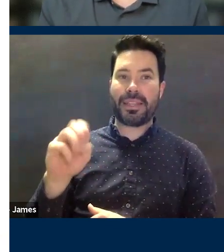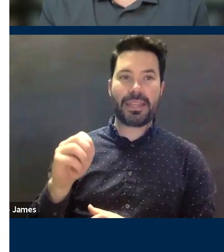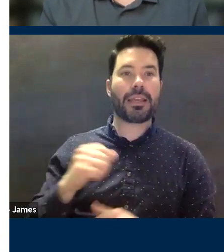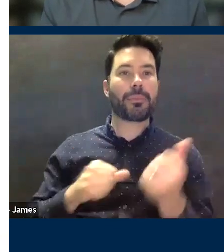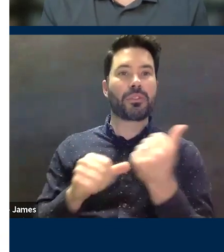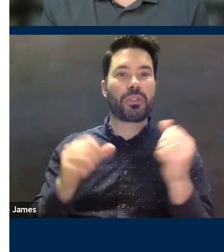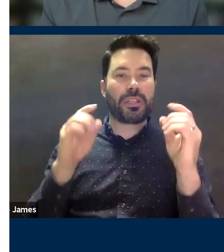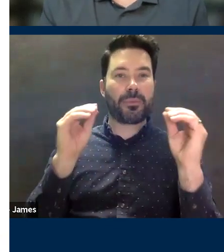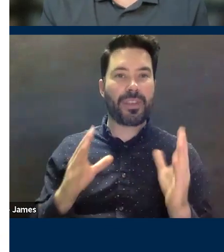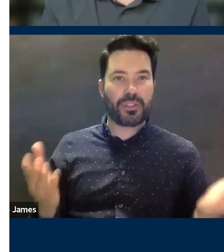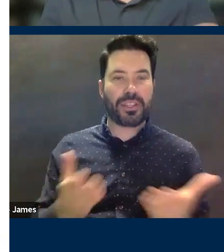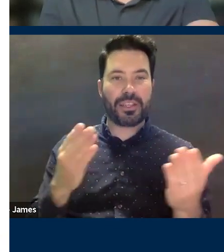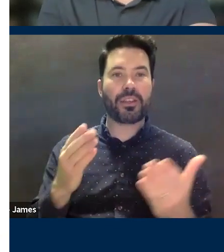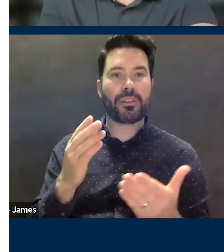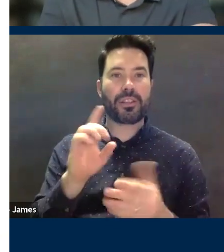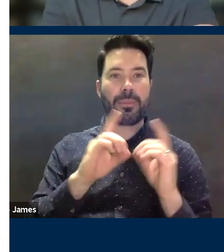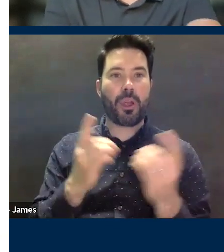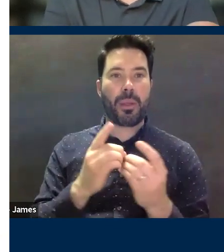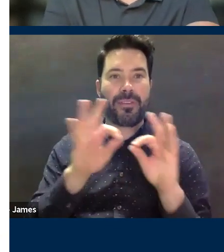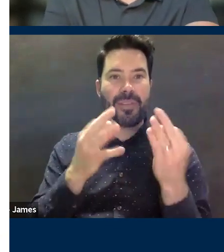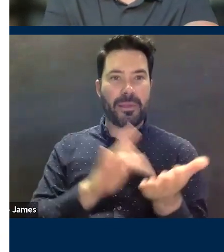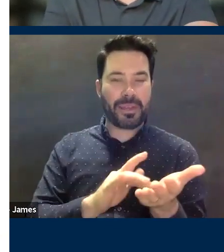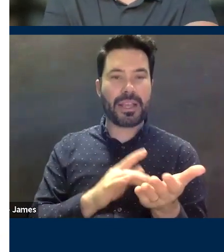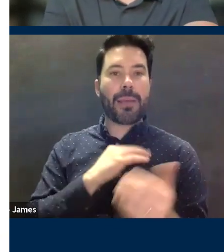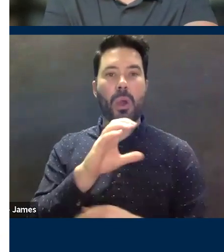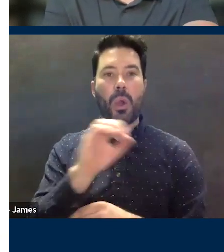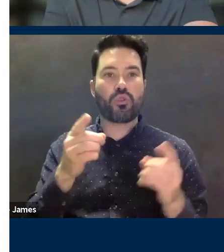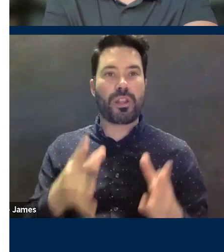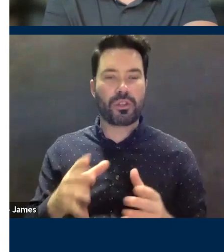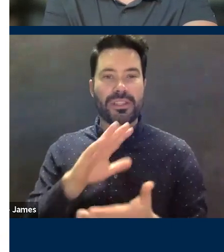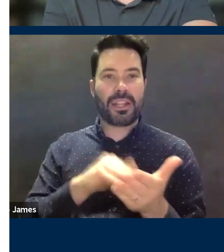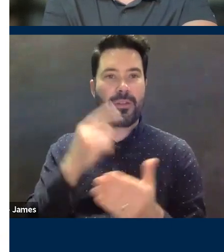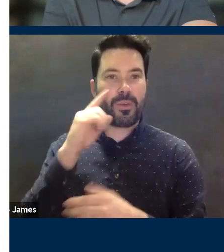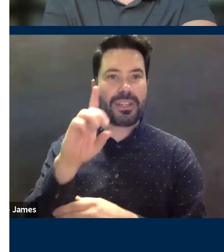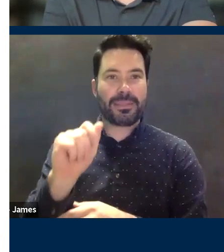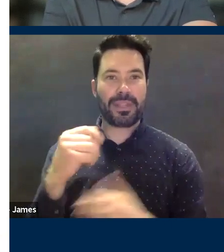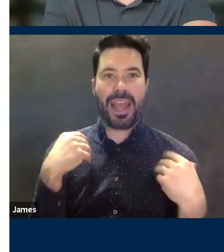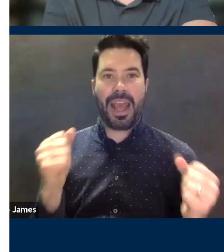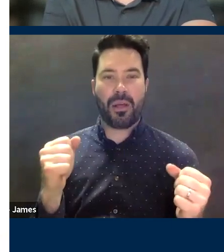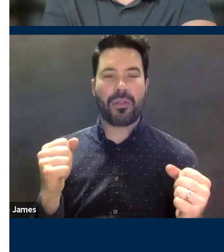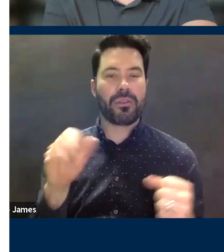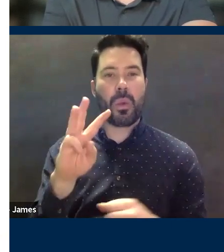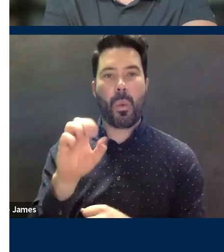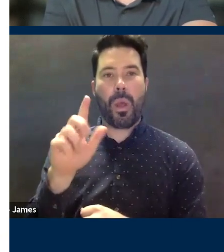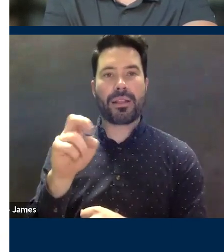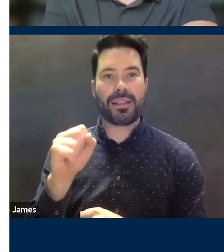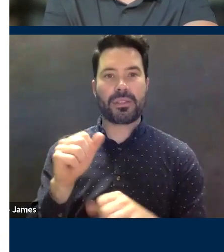and I am also co-directing the Center for Disability, Halth, and Wellness at University of Michigan with Dr. Michelle Mead,